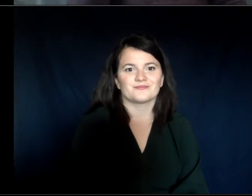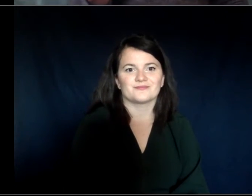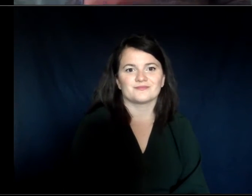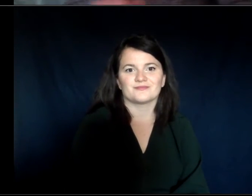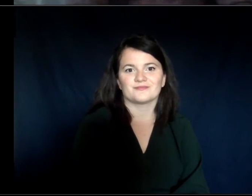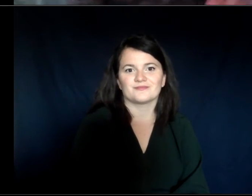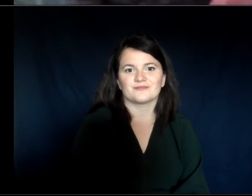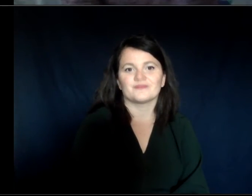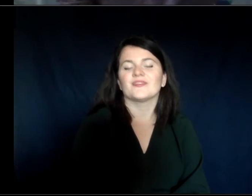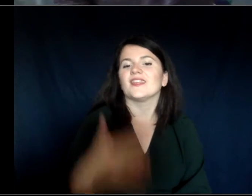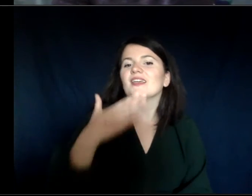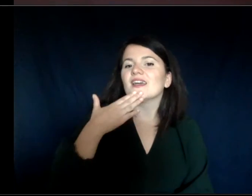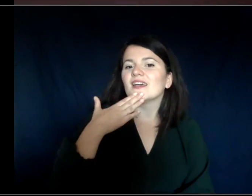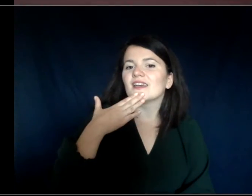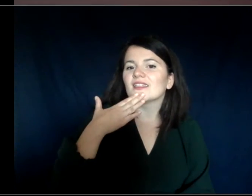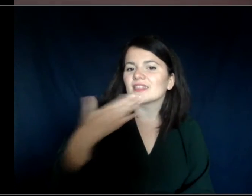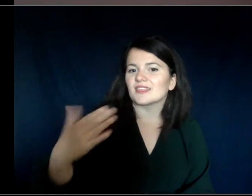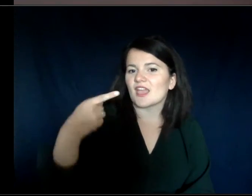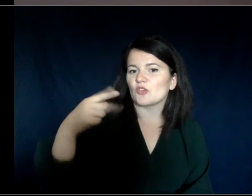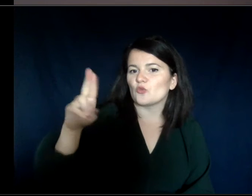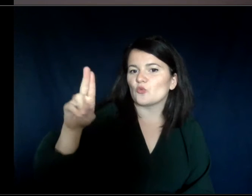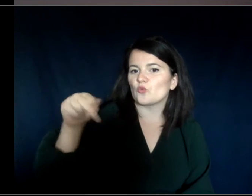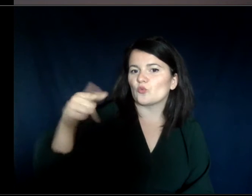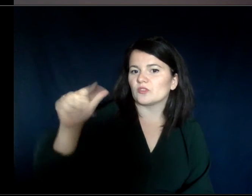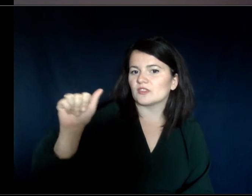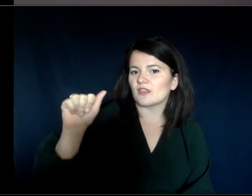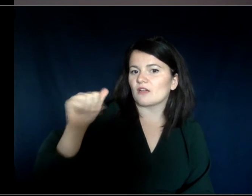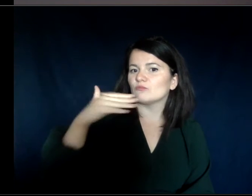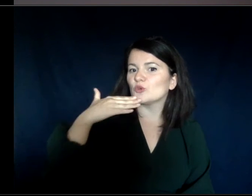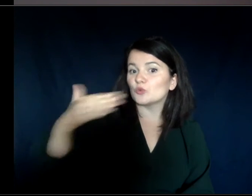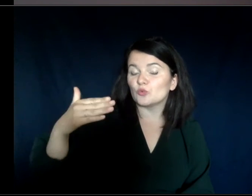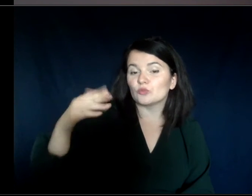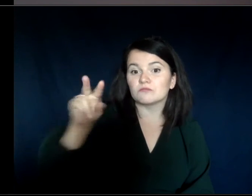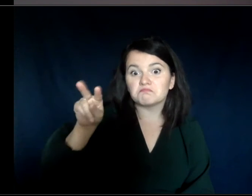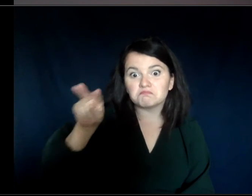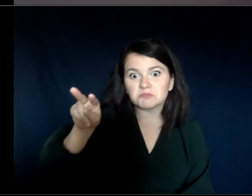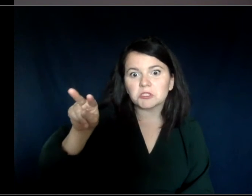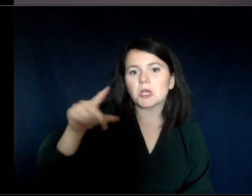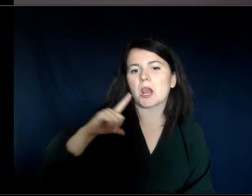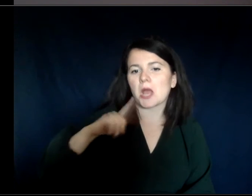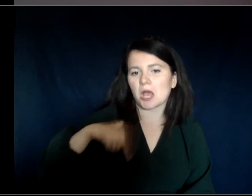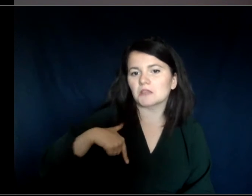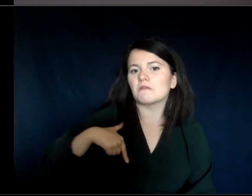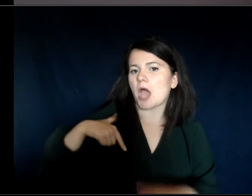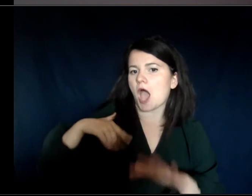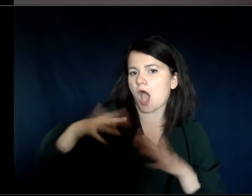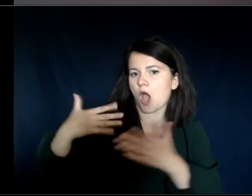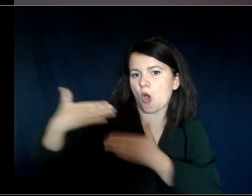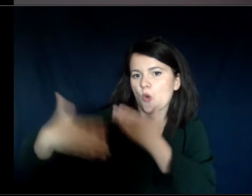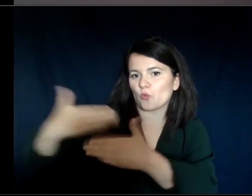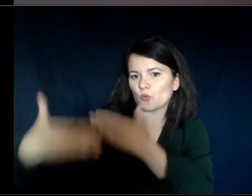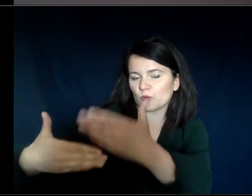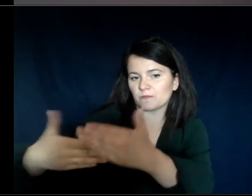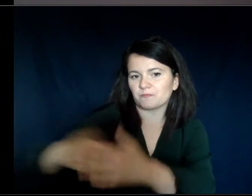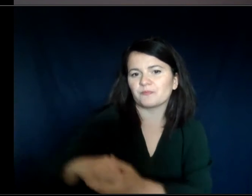to know the experience in Latvia. Let me just go back to some of the words I highlighted before.